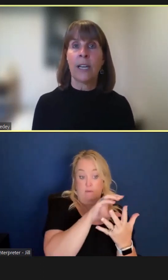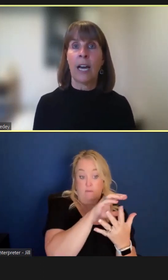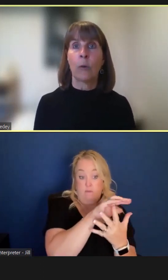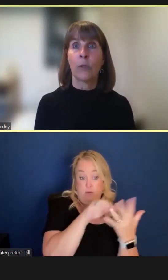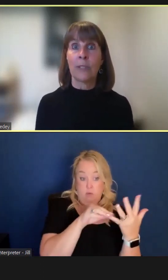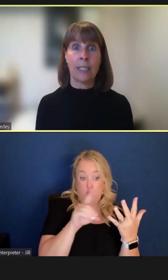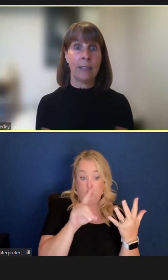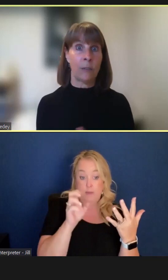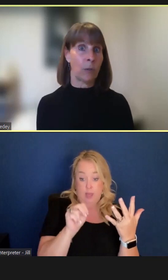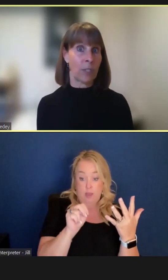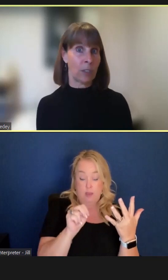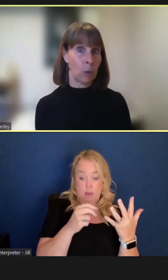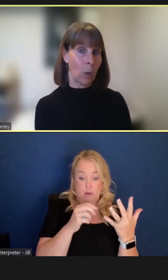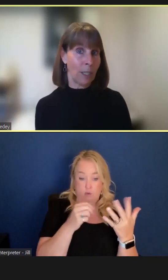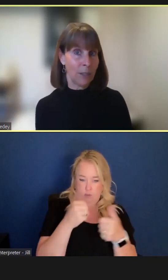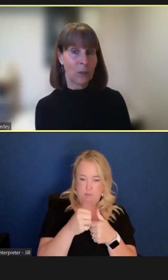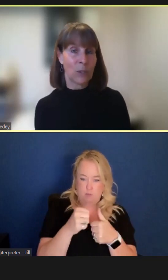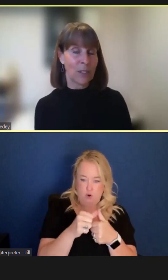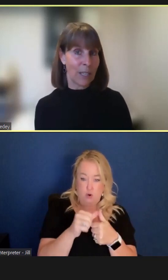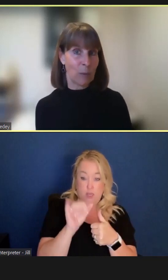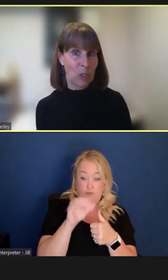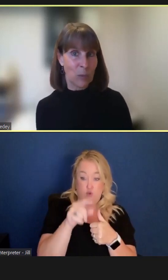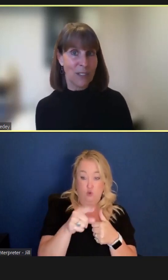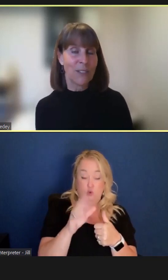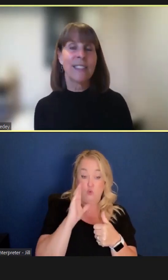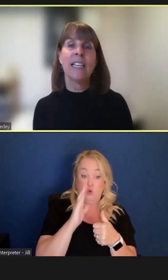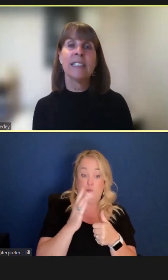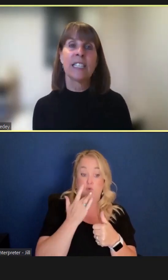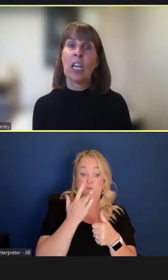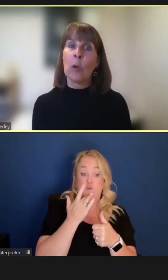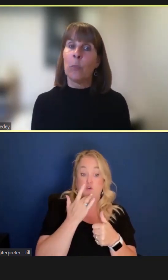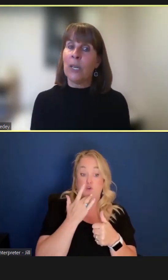would lean if you were only going to do one towards a language specific test but